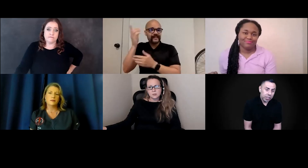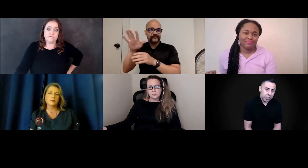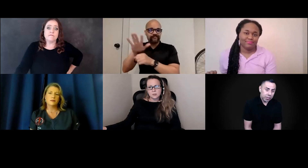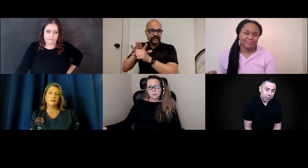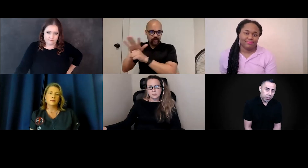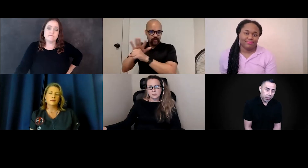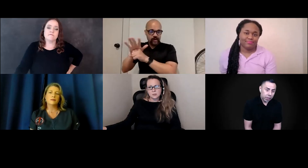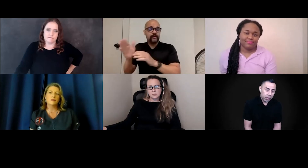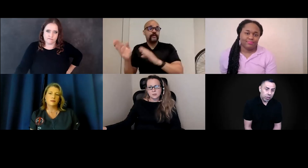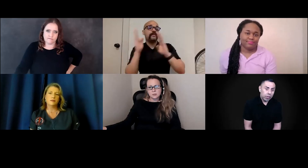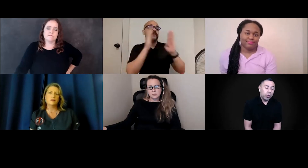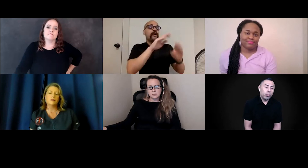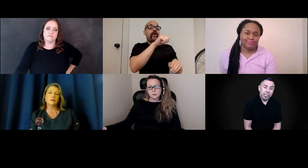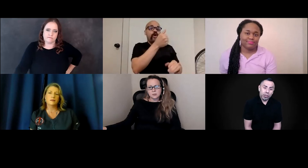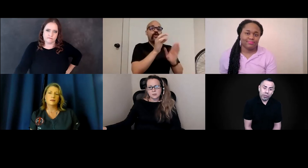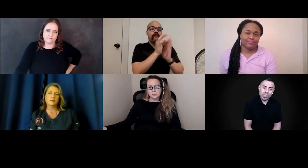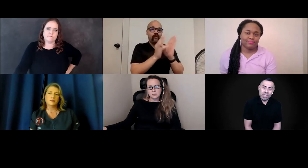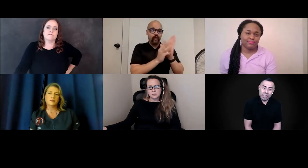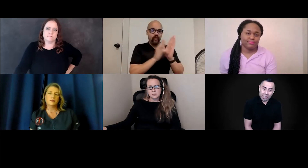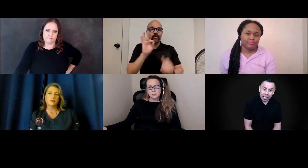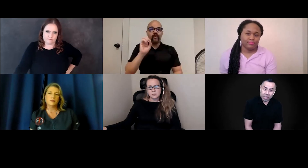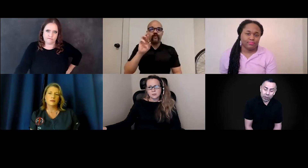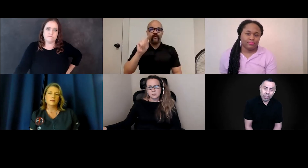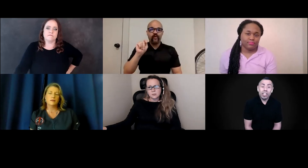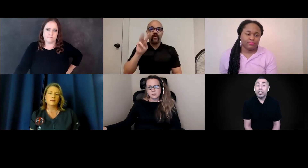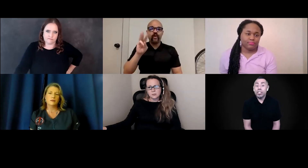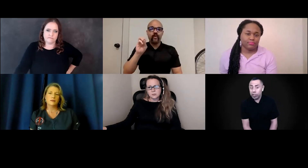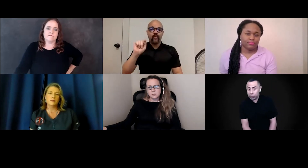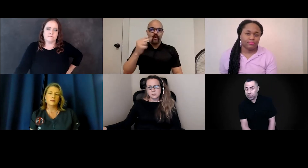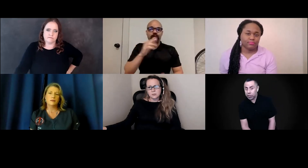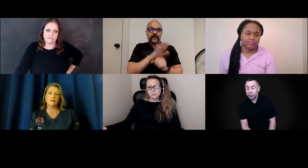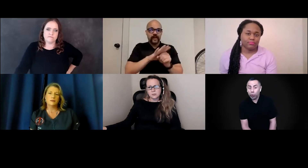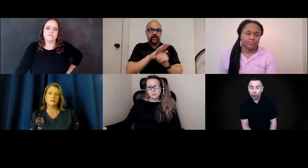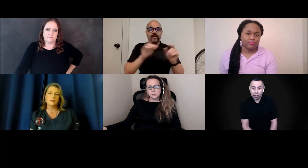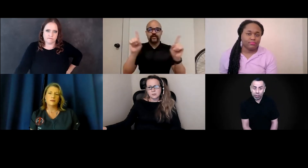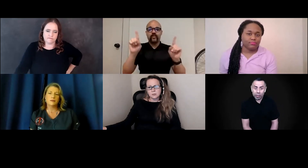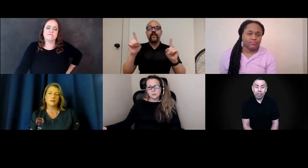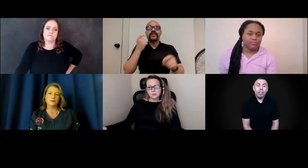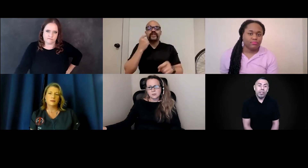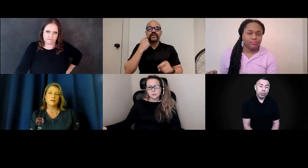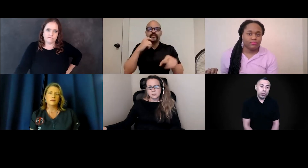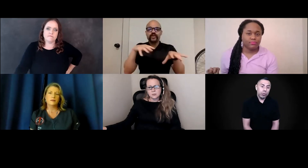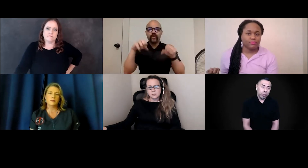One that serves the Dallas area and the other that serves the Fort Worth area.